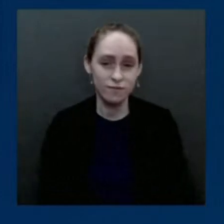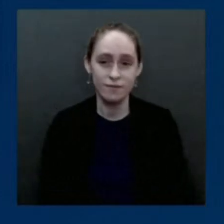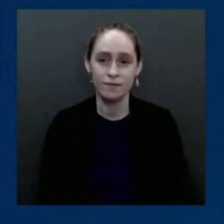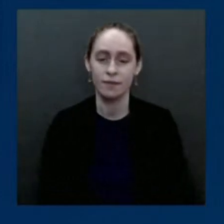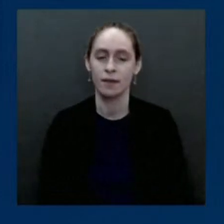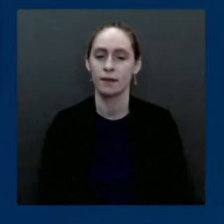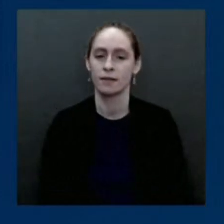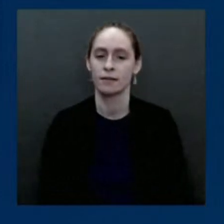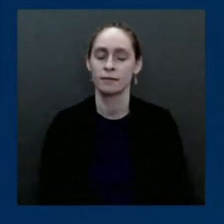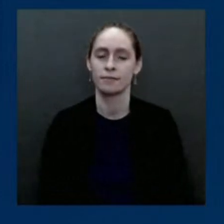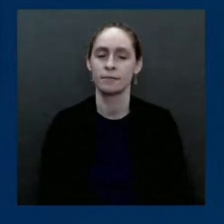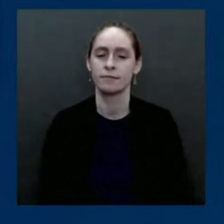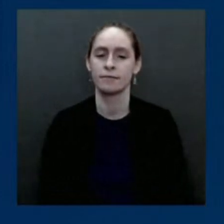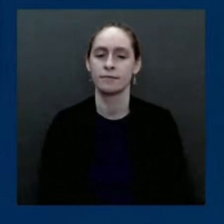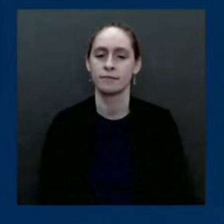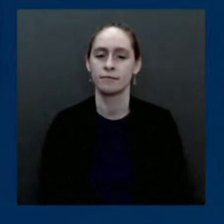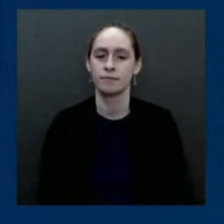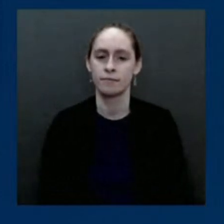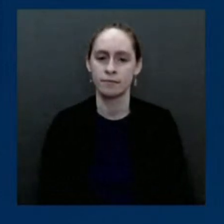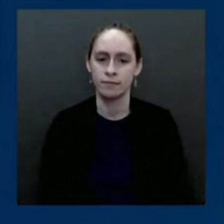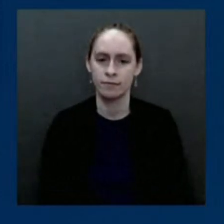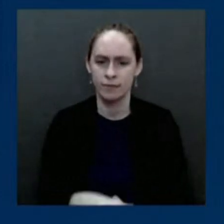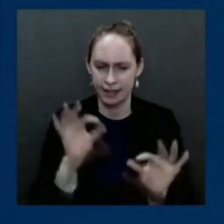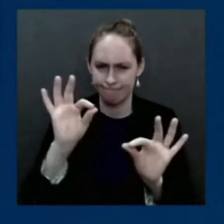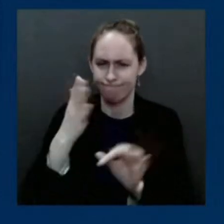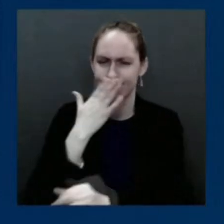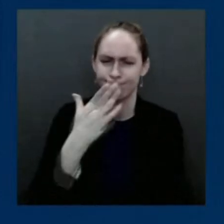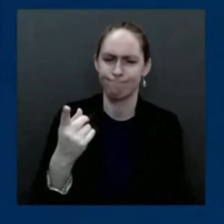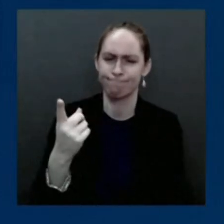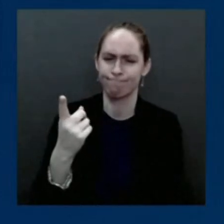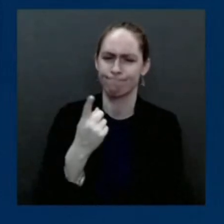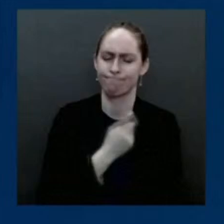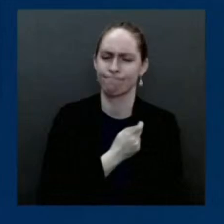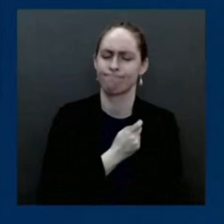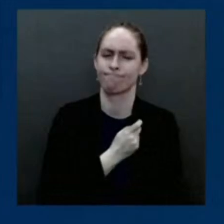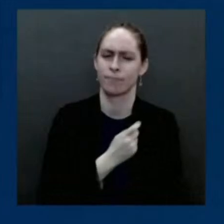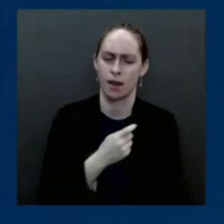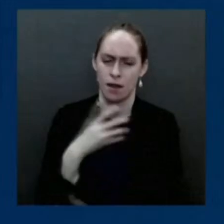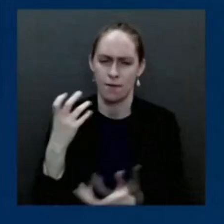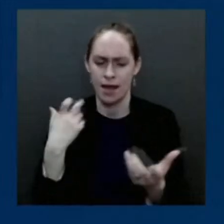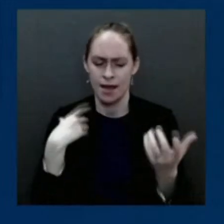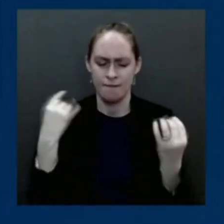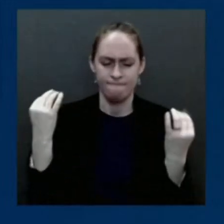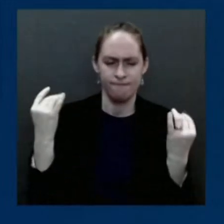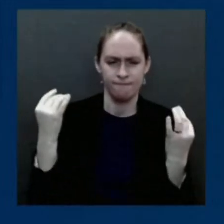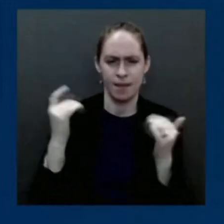DR. FAUCI. THANK YOU FOR THAT QUESTION. WHAT I CAN TELL YOU IS THAT